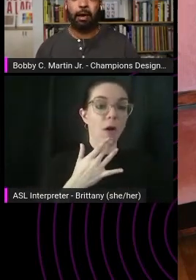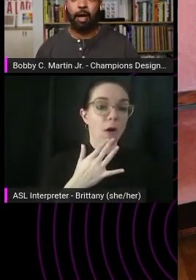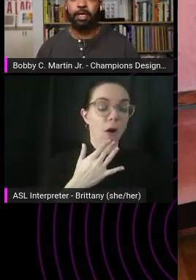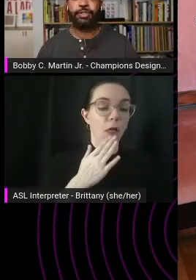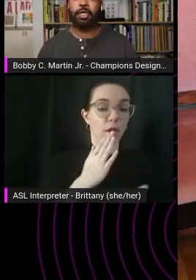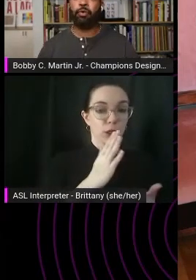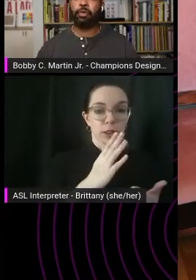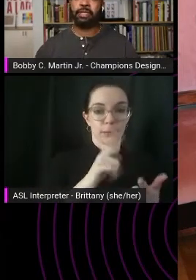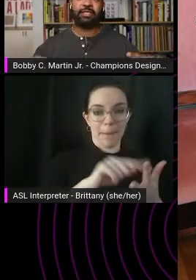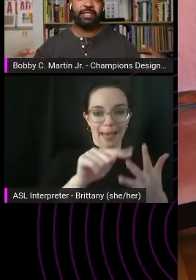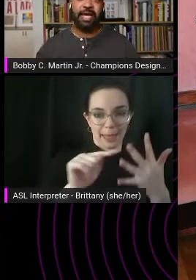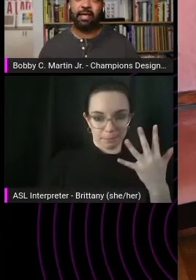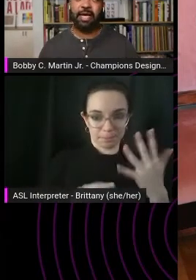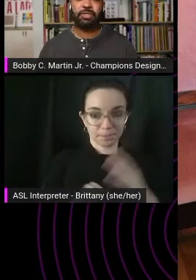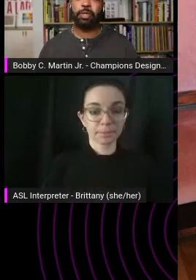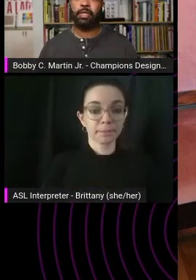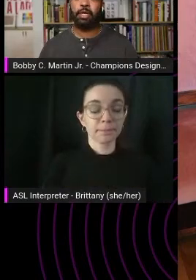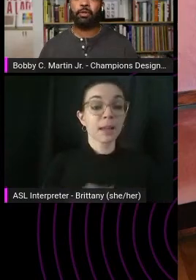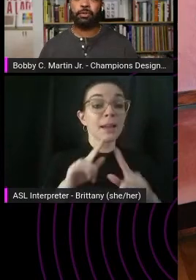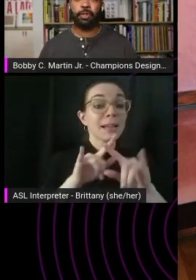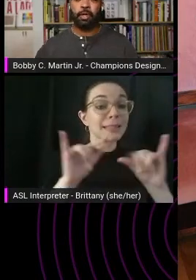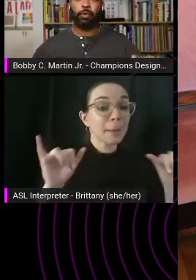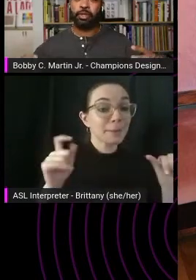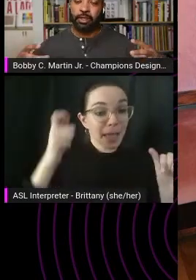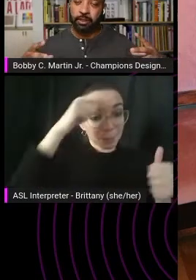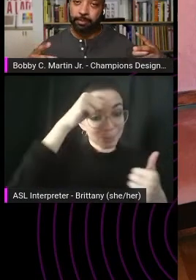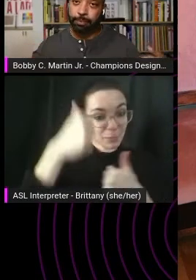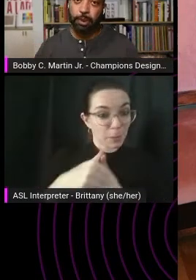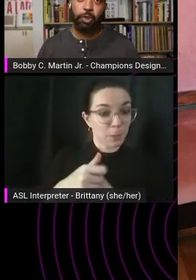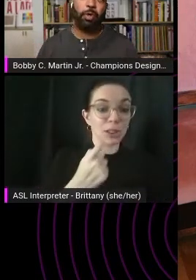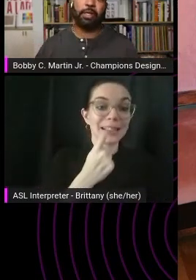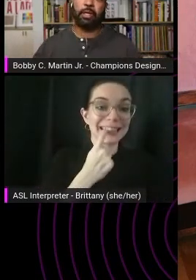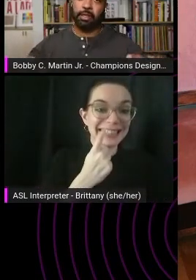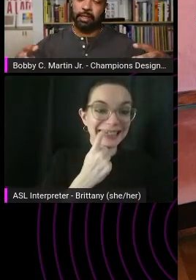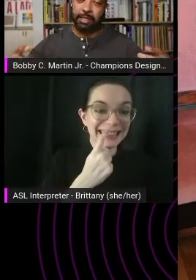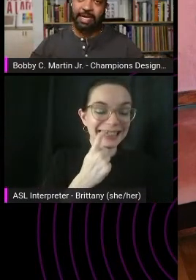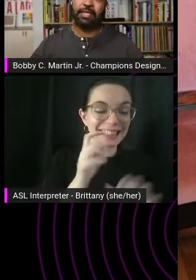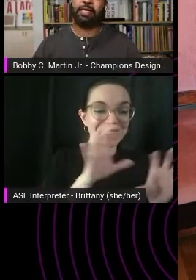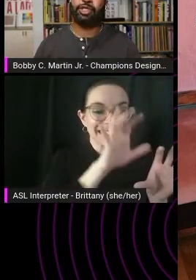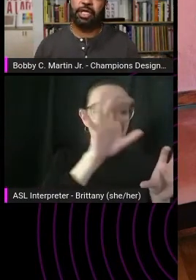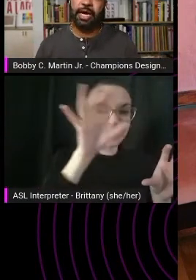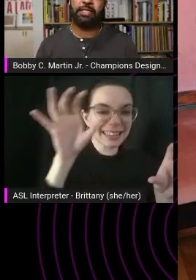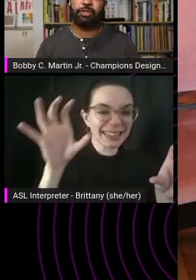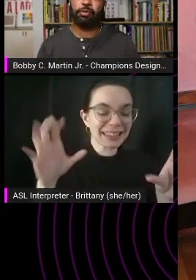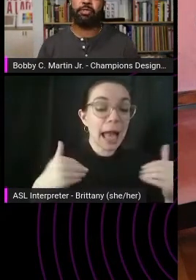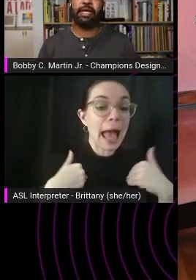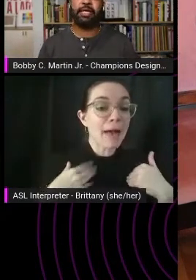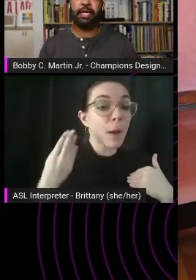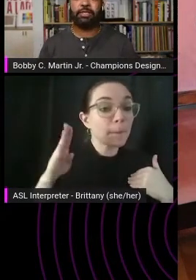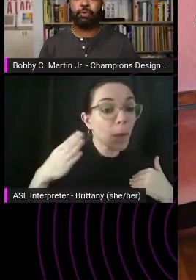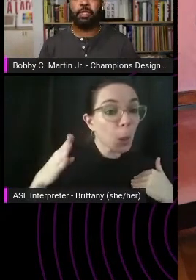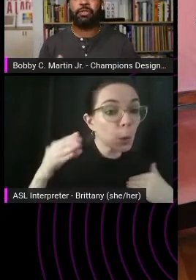Also, with that stained glass windows with the blue and the light that shines through those stained glass windows,